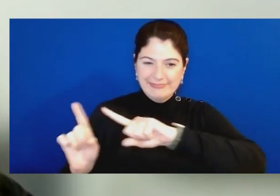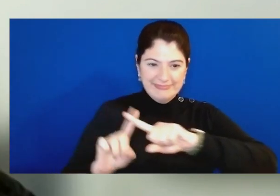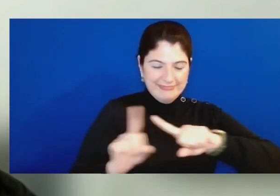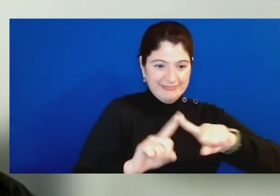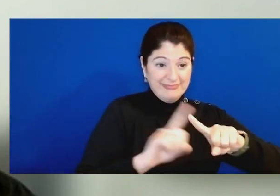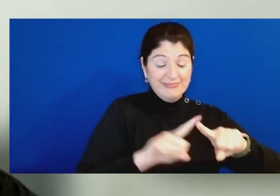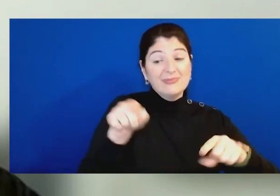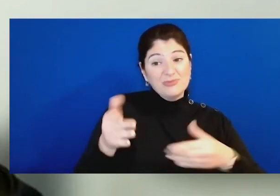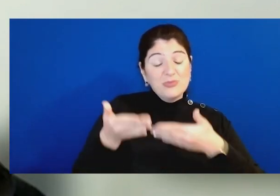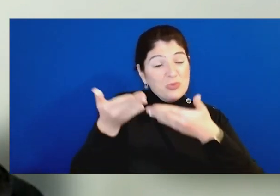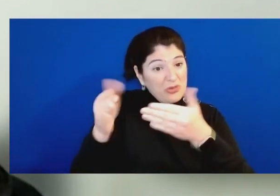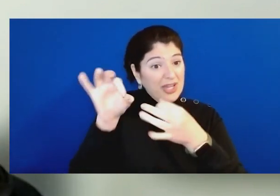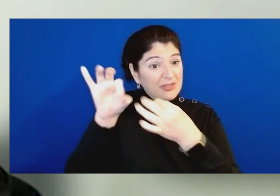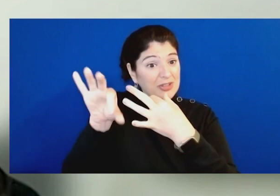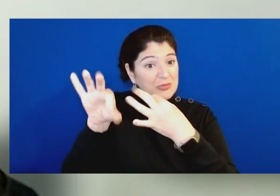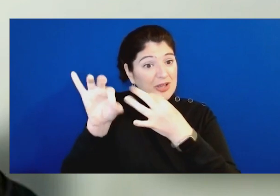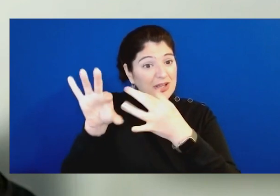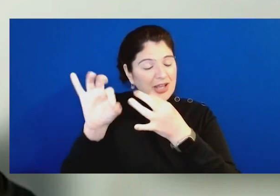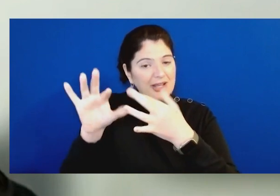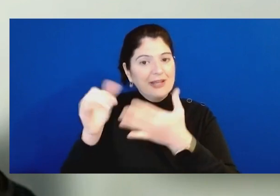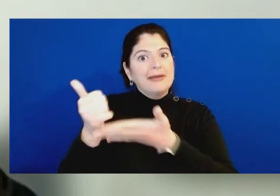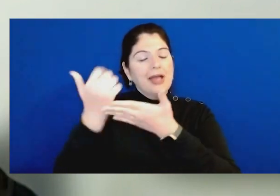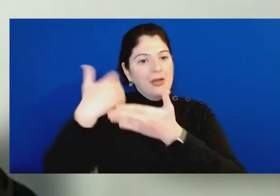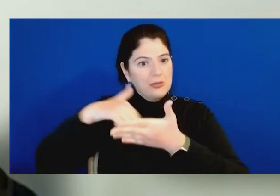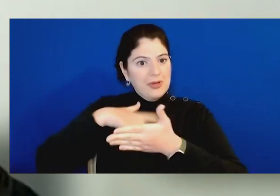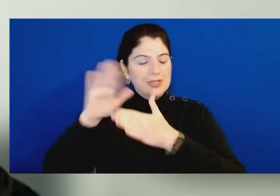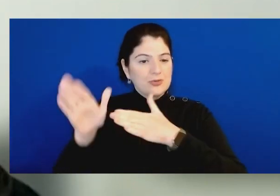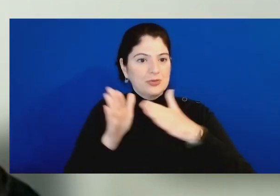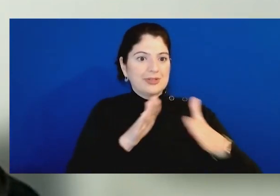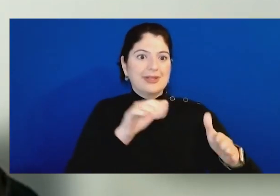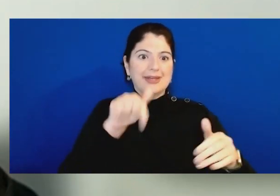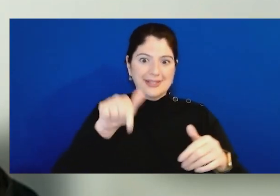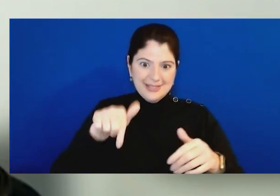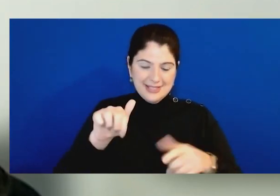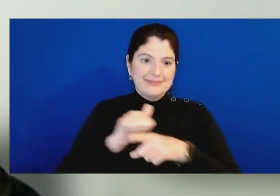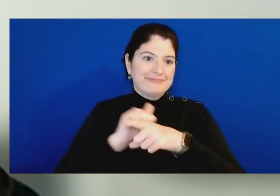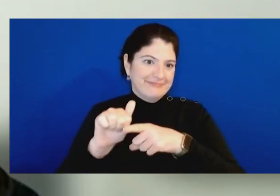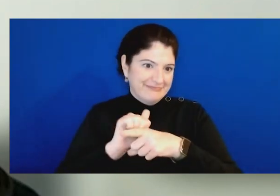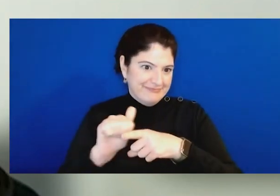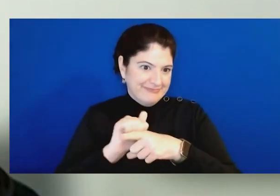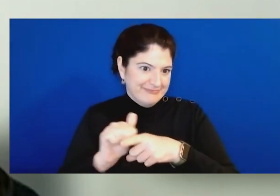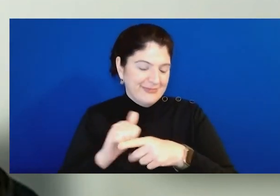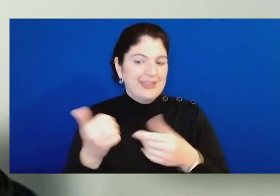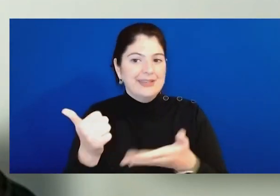and helping us organize these sessions in a way that there is meaningful and accessible as they can be.